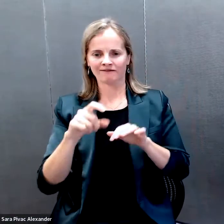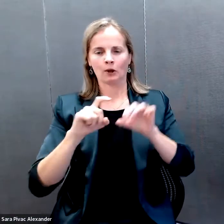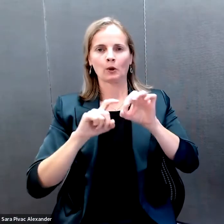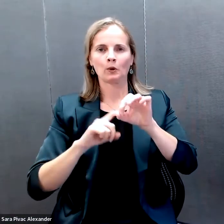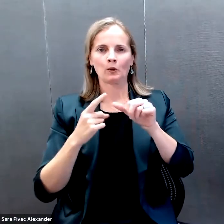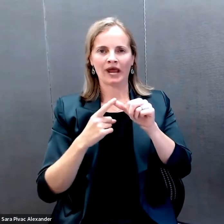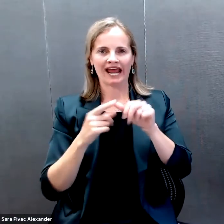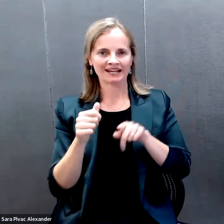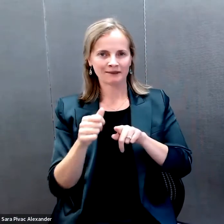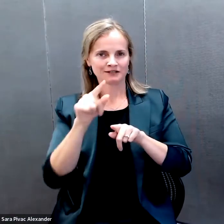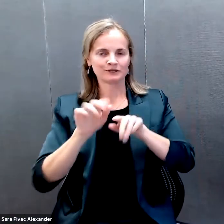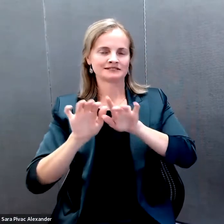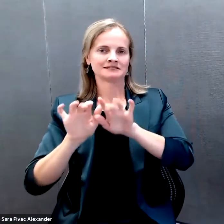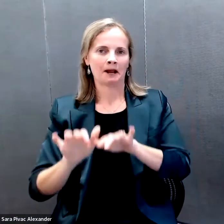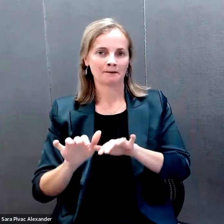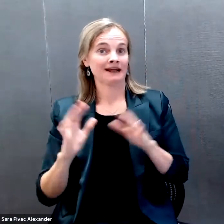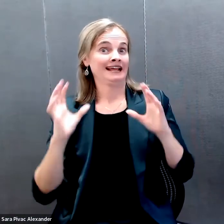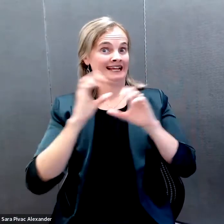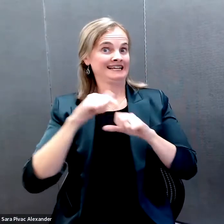you can type that question into the Q&A box